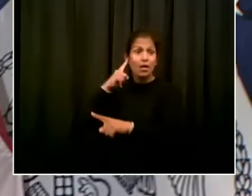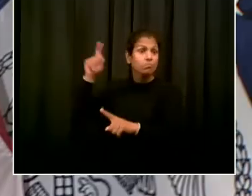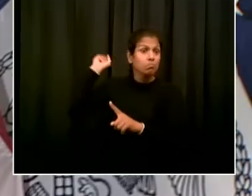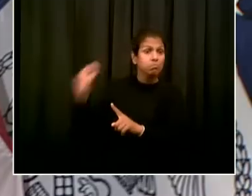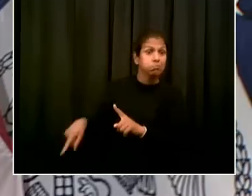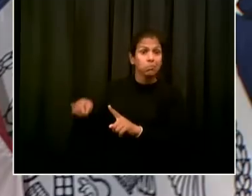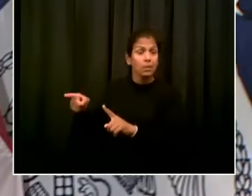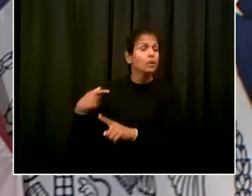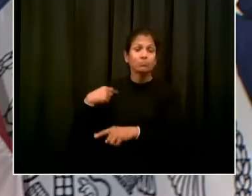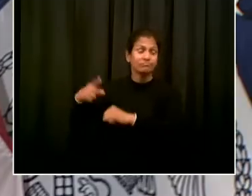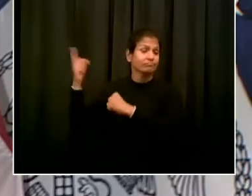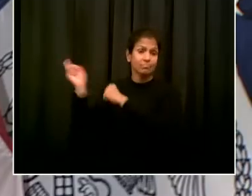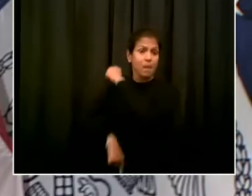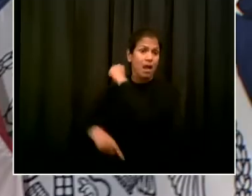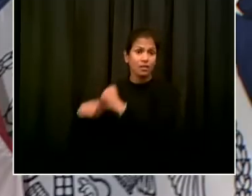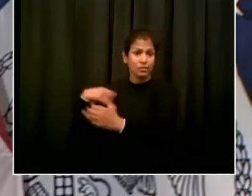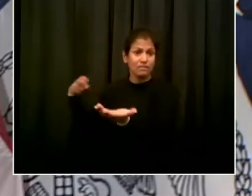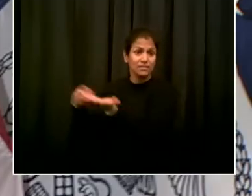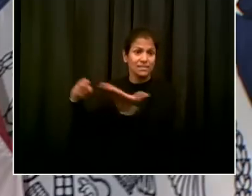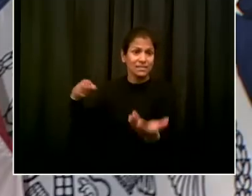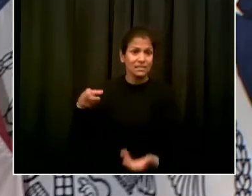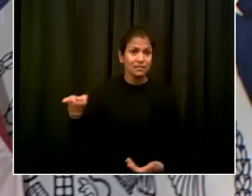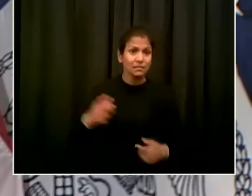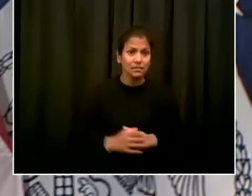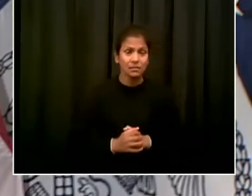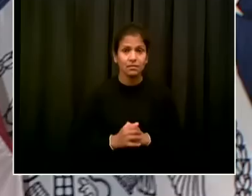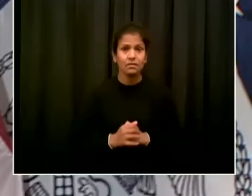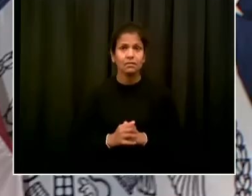ENFORCEMENT. WE DO NEED A LOT OOOF UTUTERACH AND EDUCATION SO WE WILL SEE A VARIETY OF